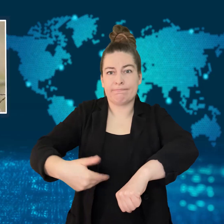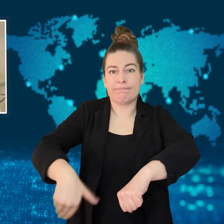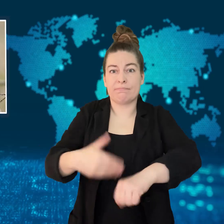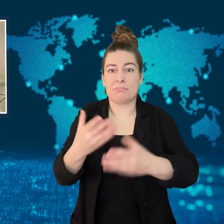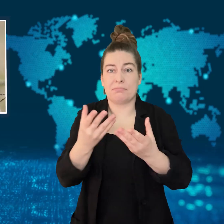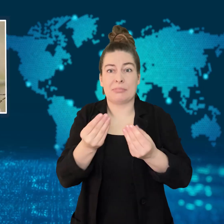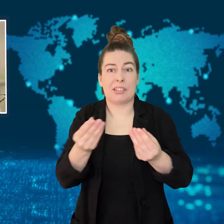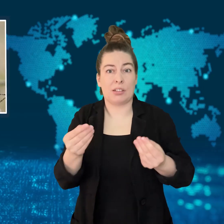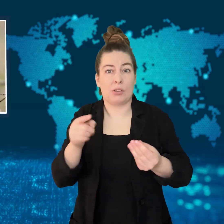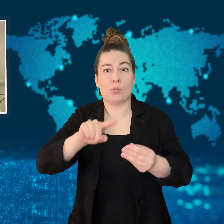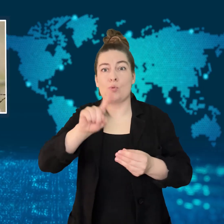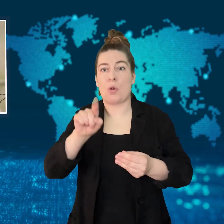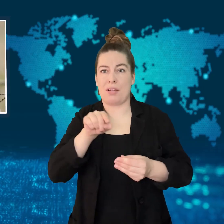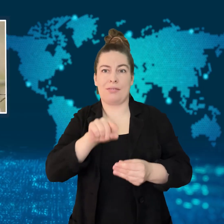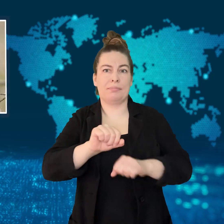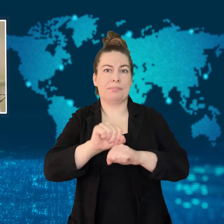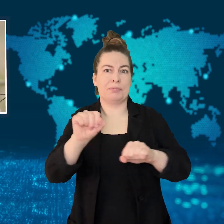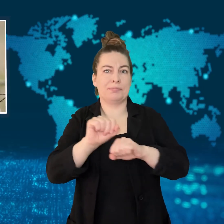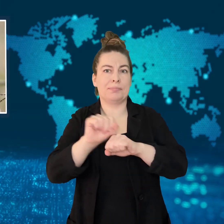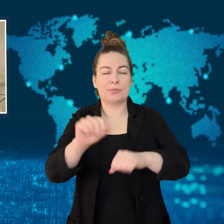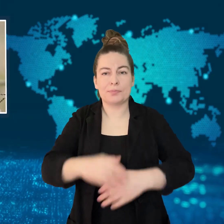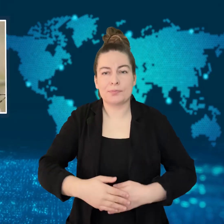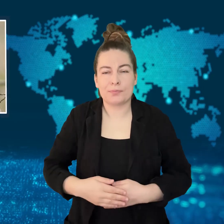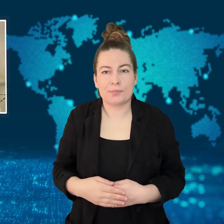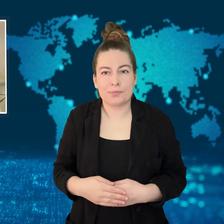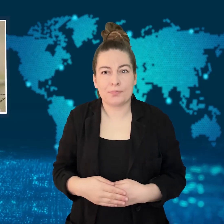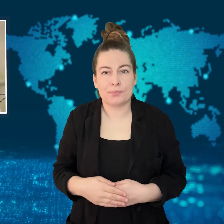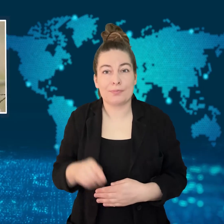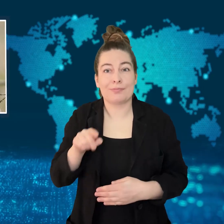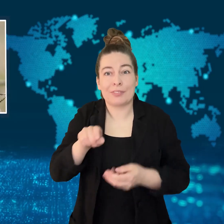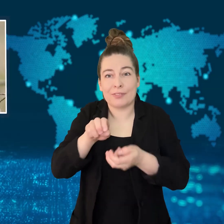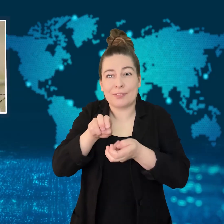detection work ahead of him and is considered